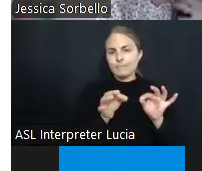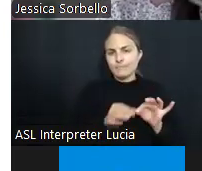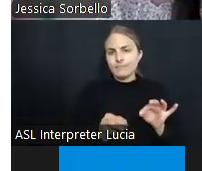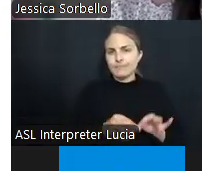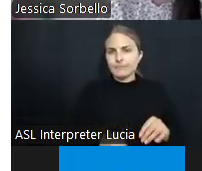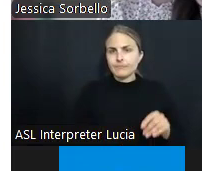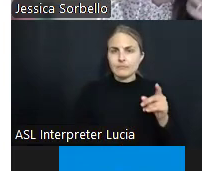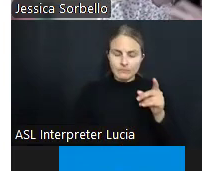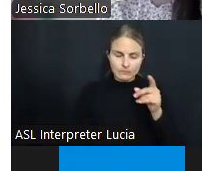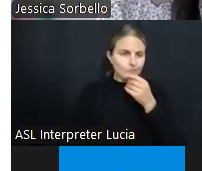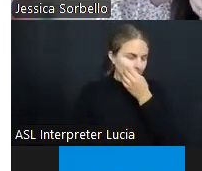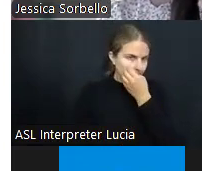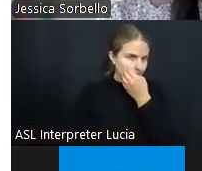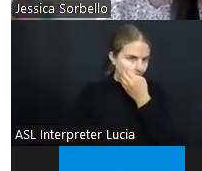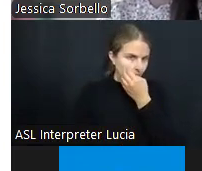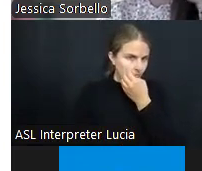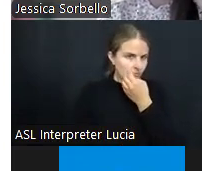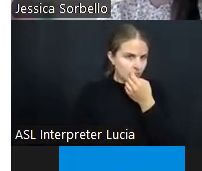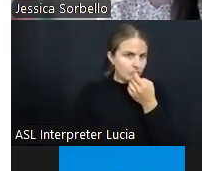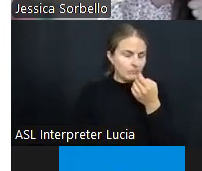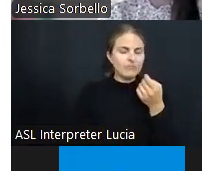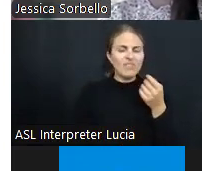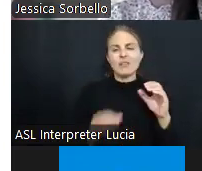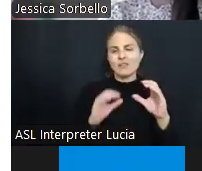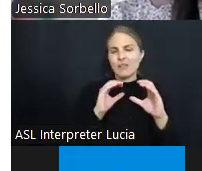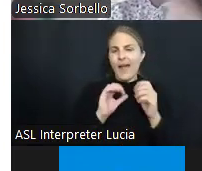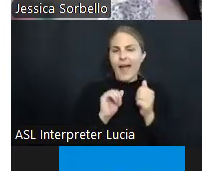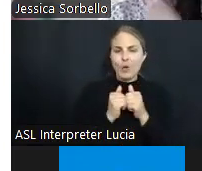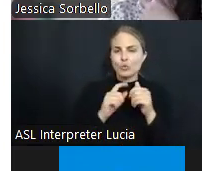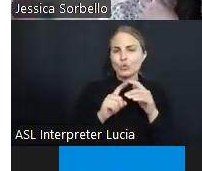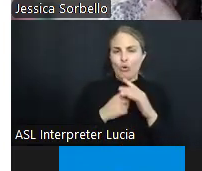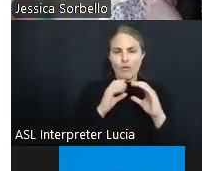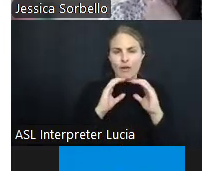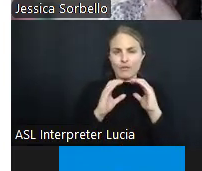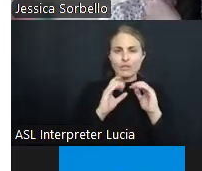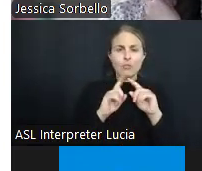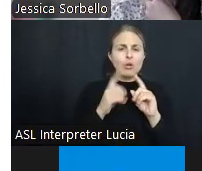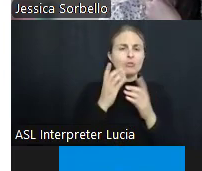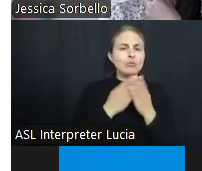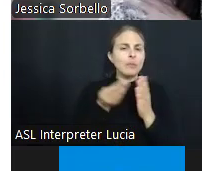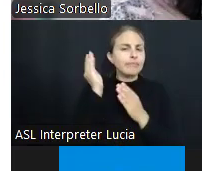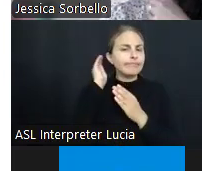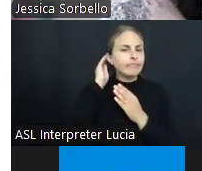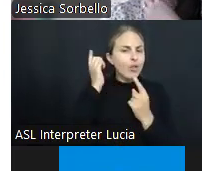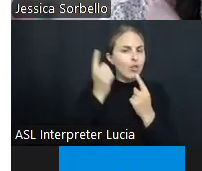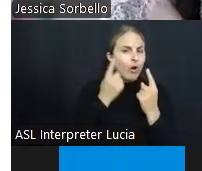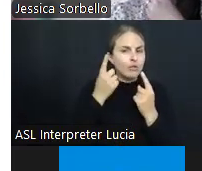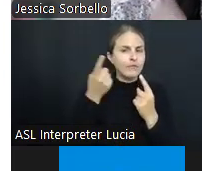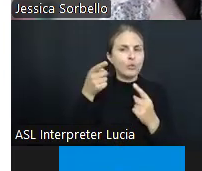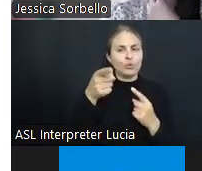I will jump down to the bottom , but taking a look at the biases and judgments that each of you have. Again, not in a